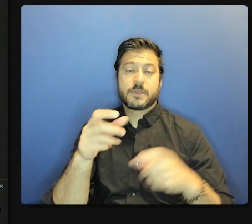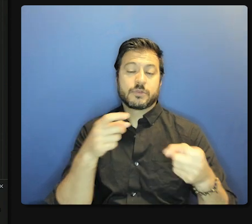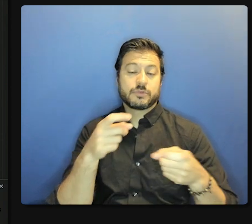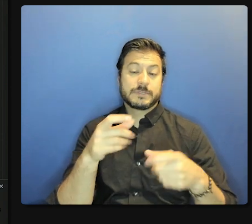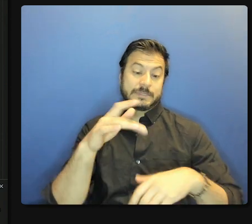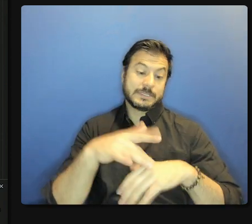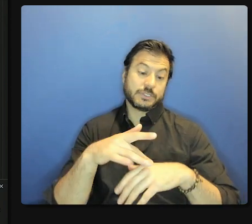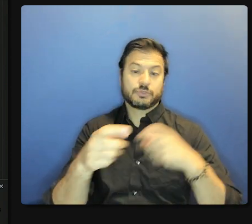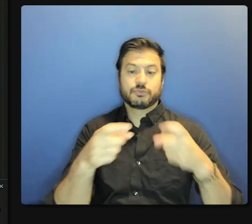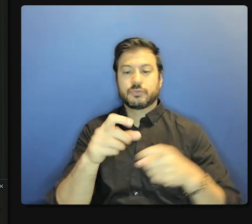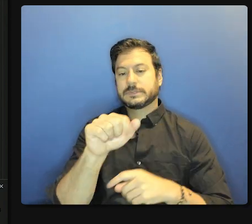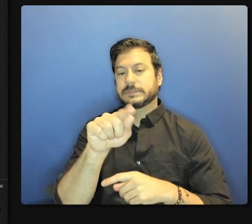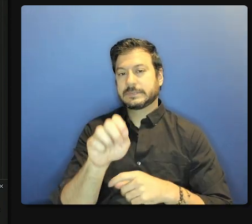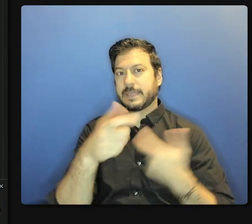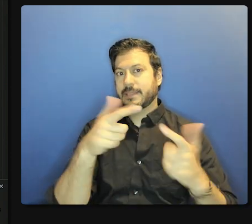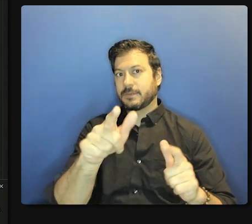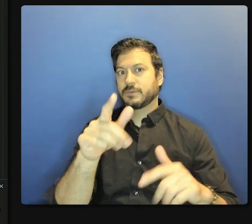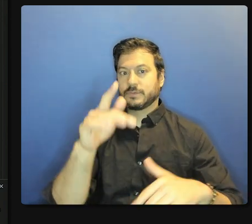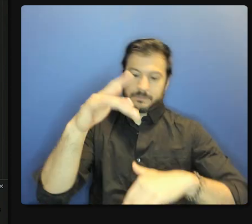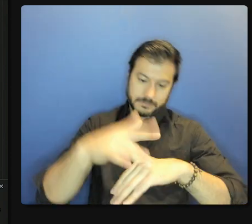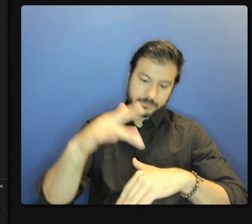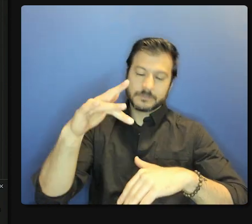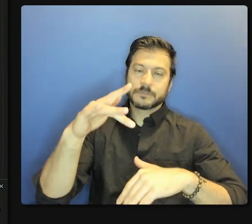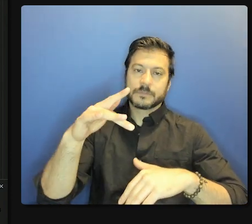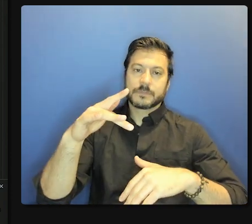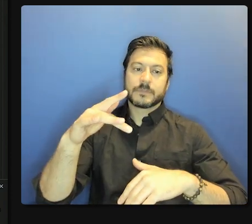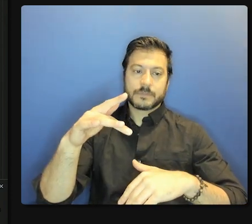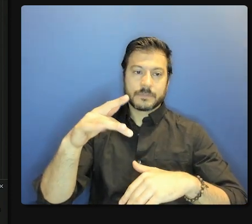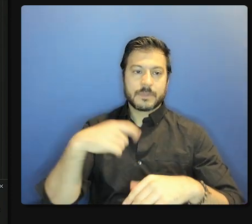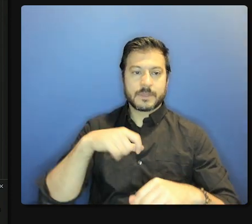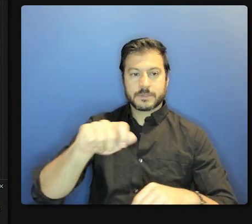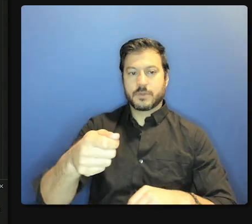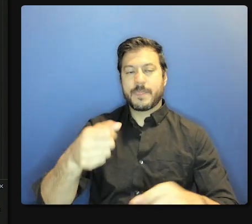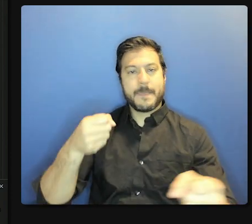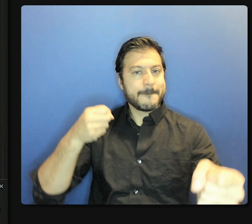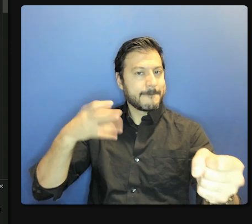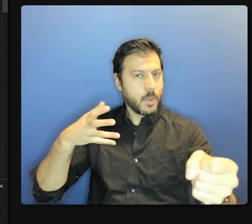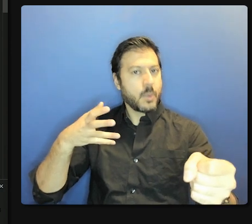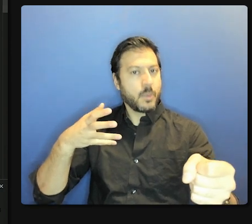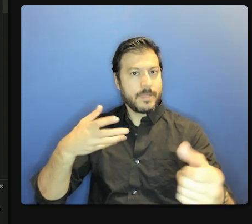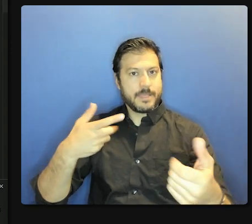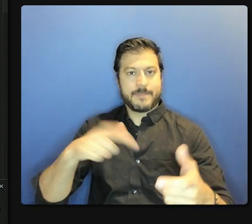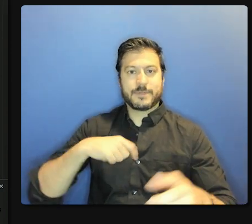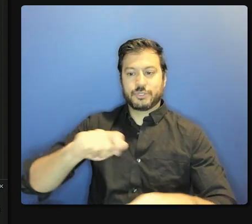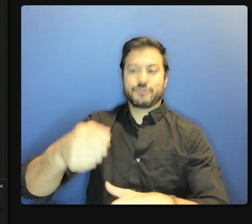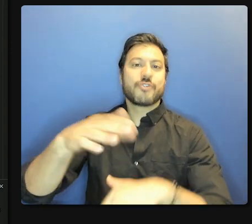Dynamic Touch Control State will let you do this. Once I hit the ball I toggle the visibility of the ball.